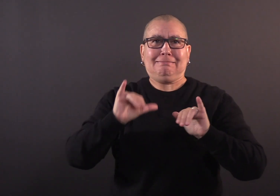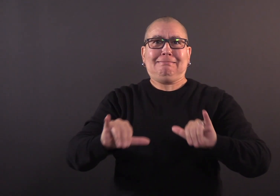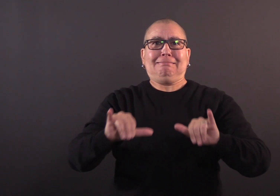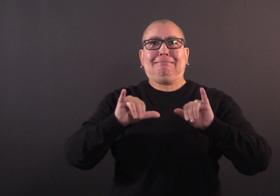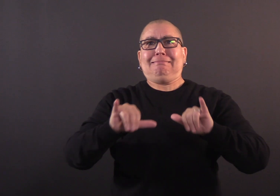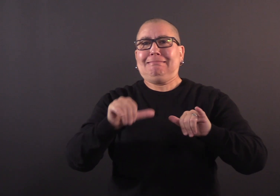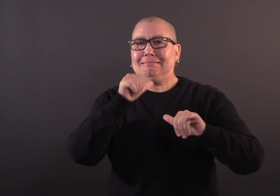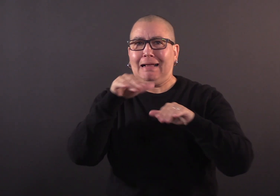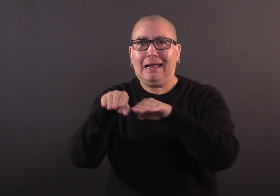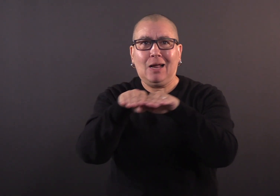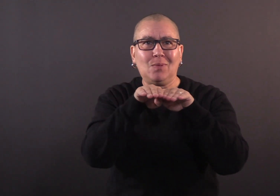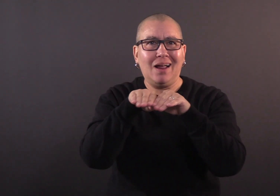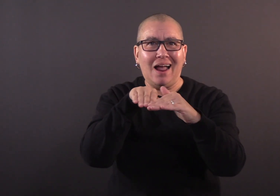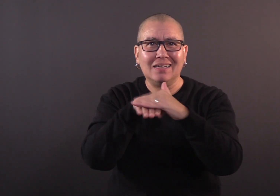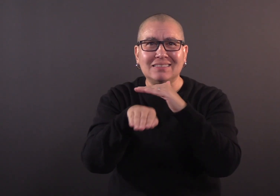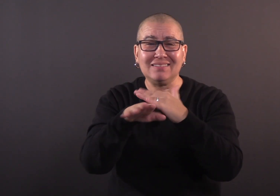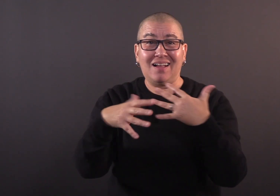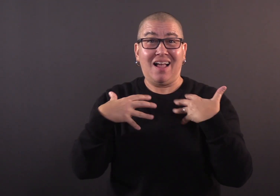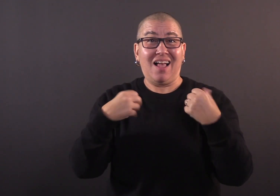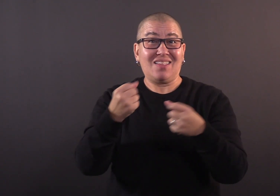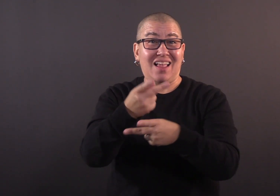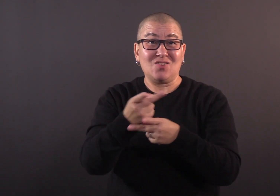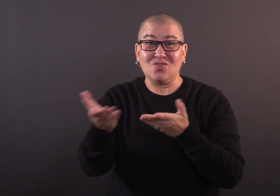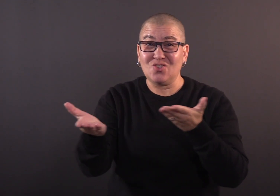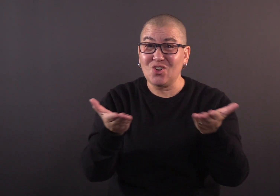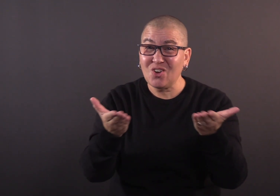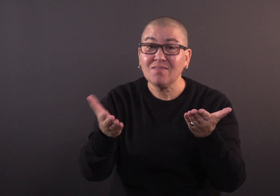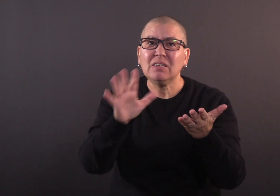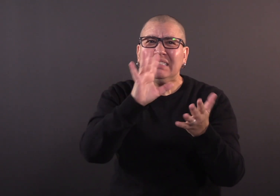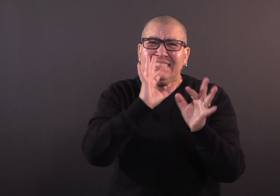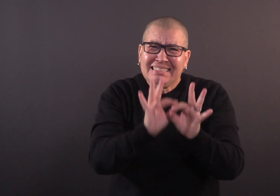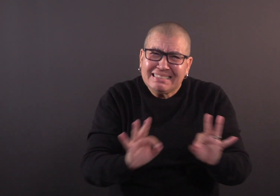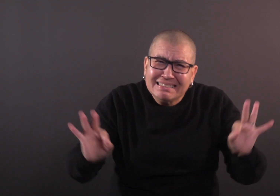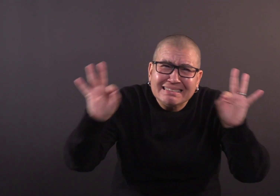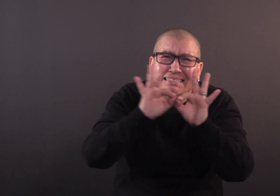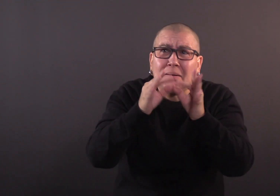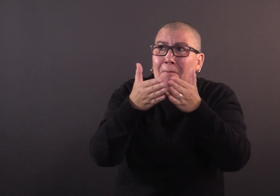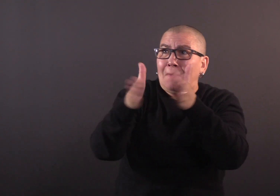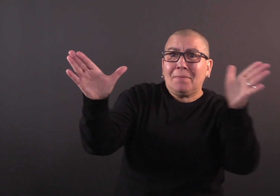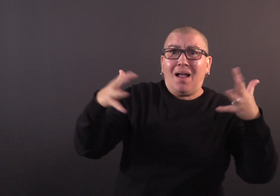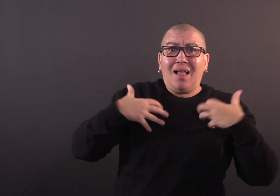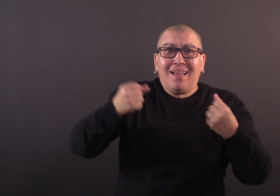The community experienced disparities in accessing health care services, critical